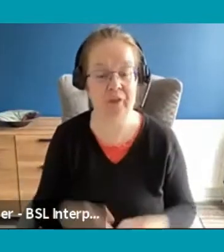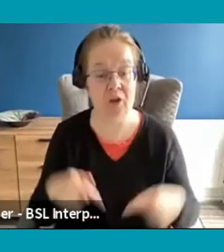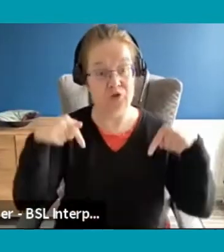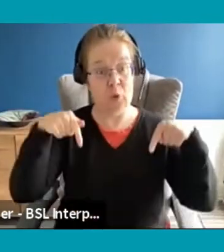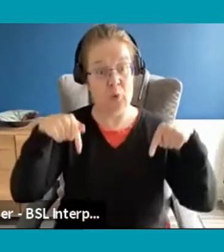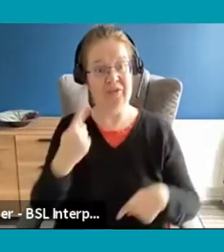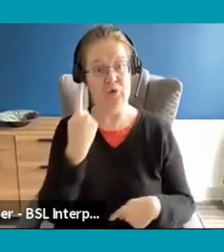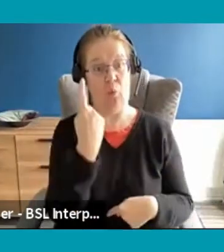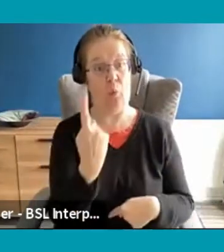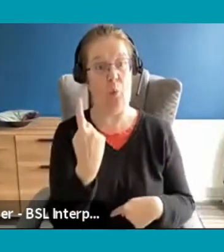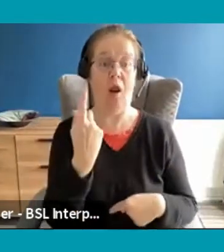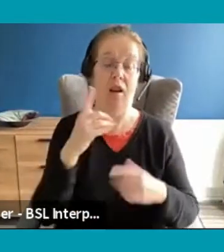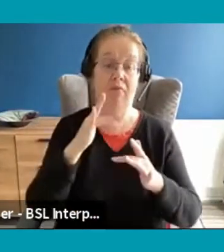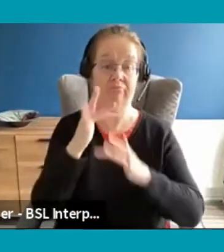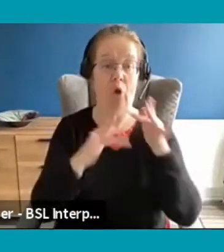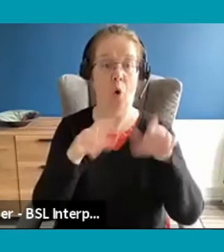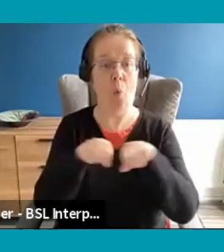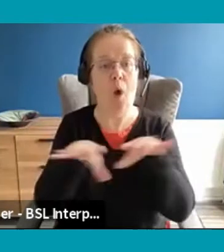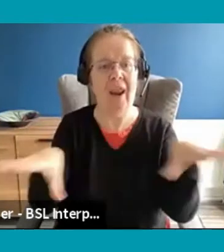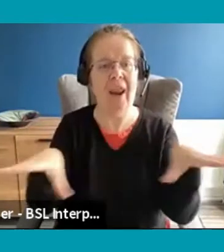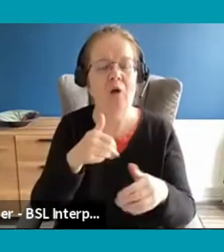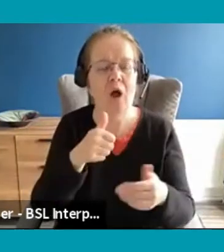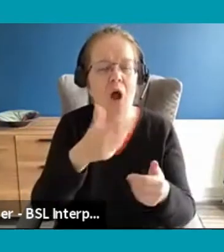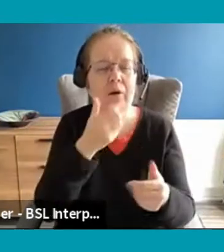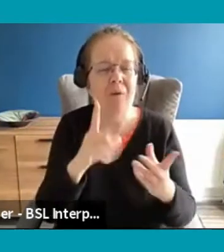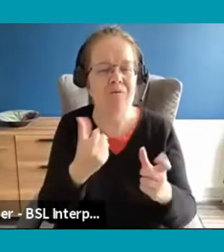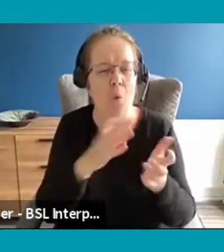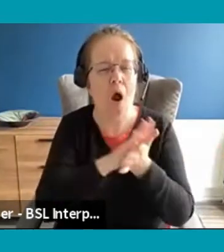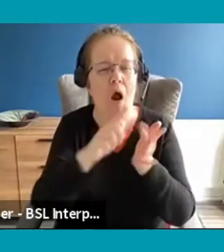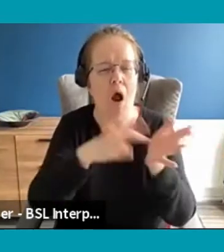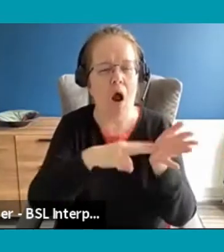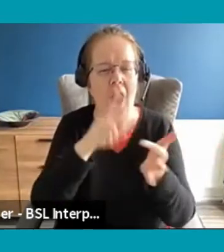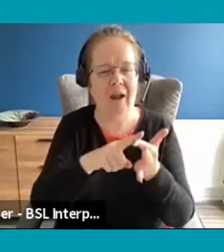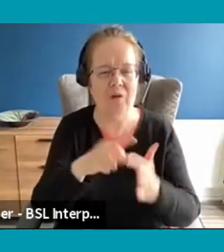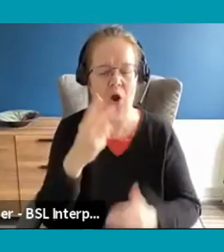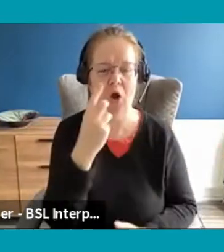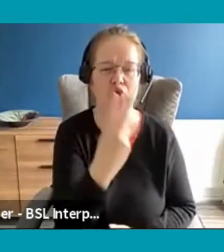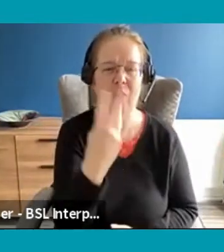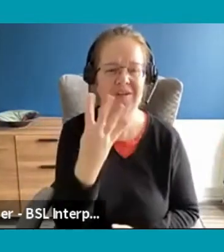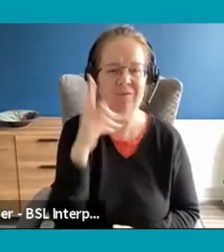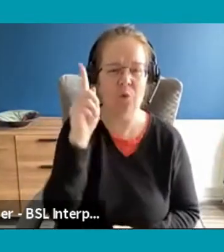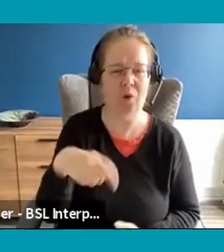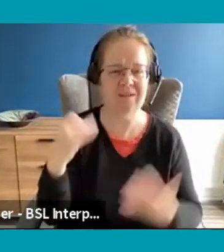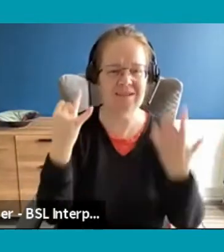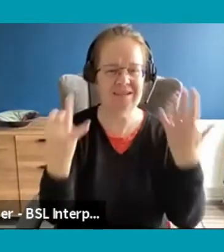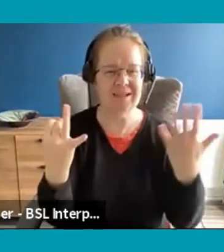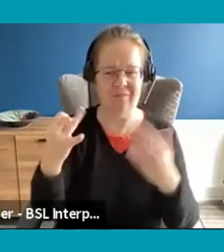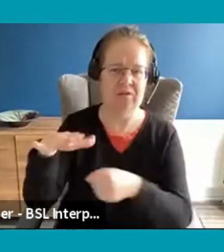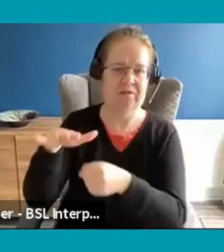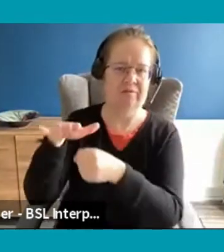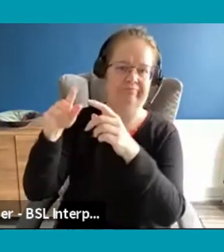delivered for our hive which is a 24 hour seven site, that allows you to